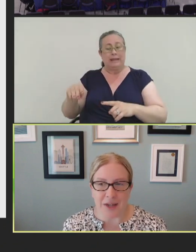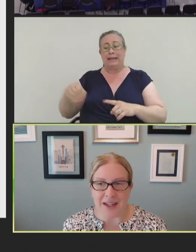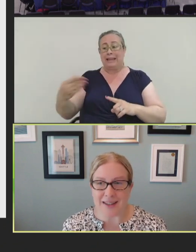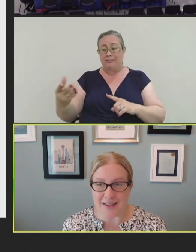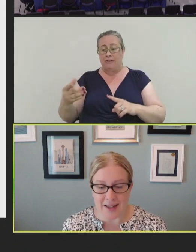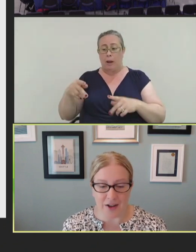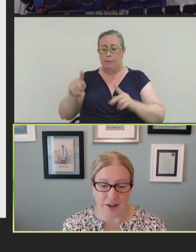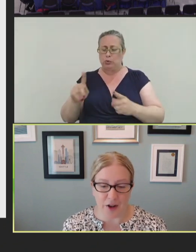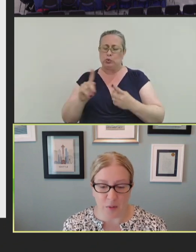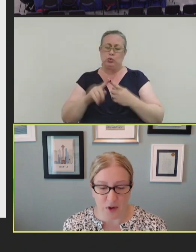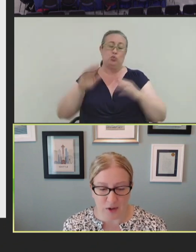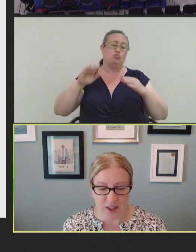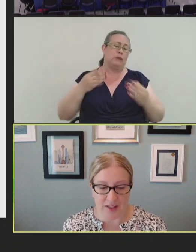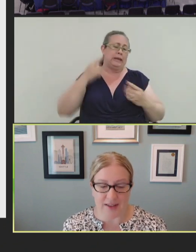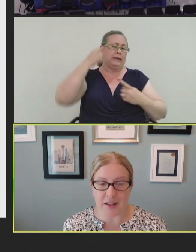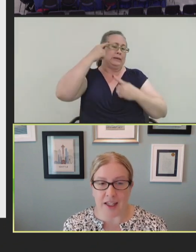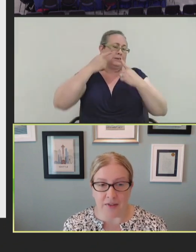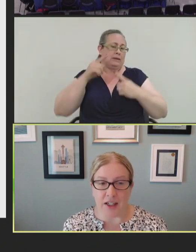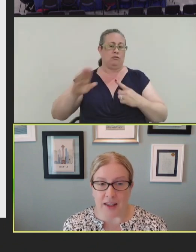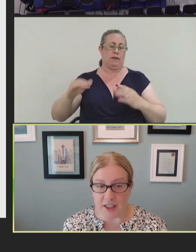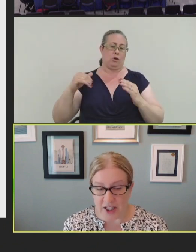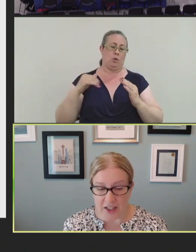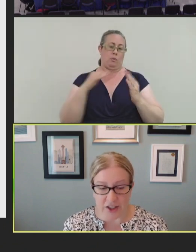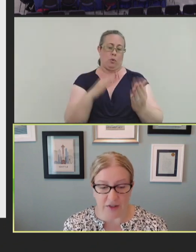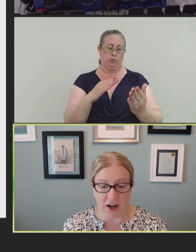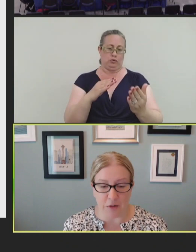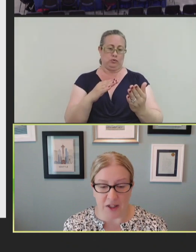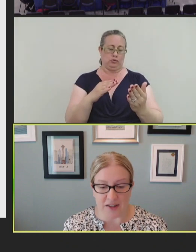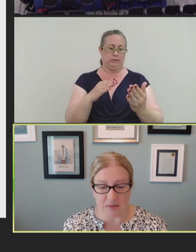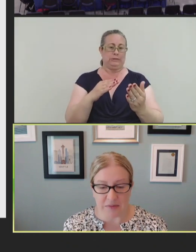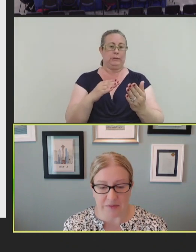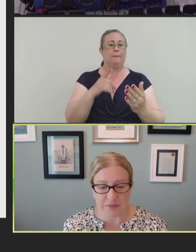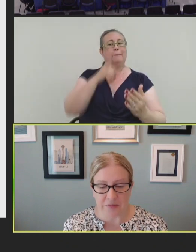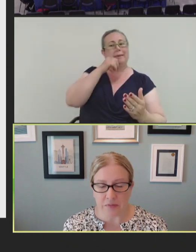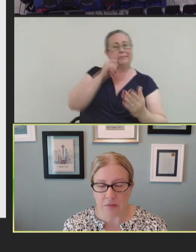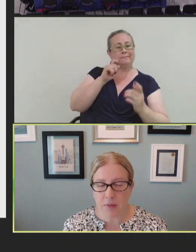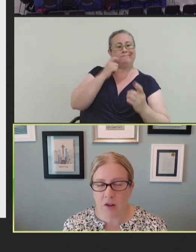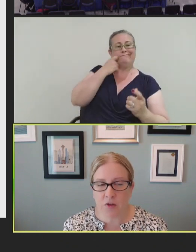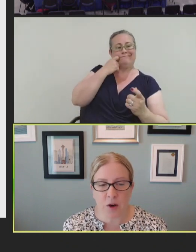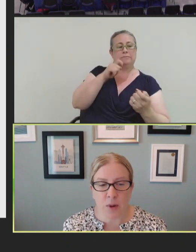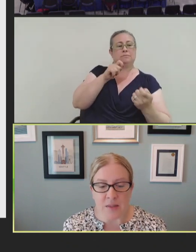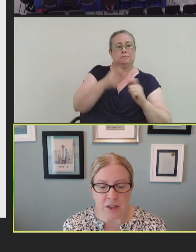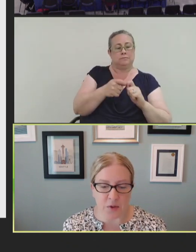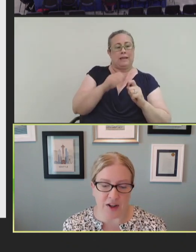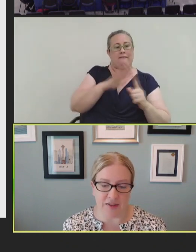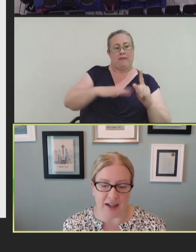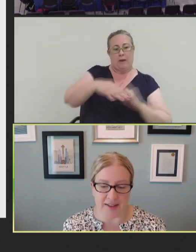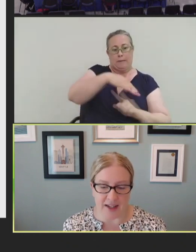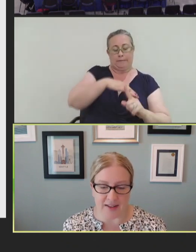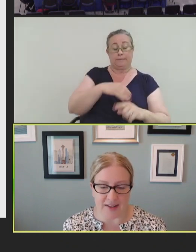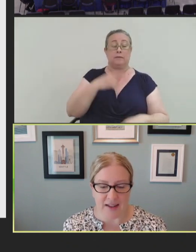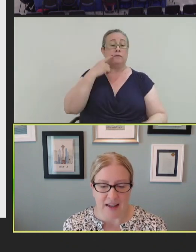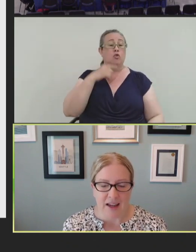reconsider their approaches given the changed environment. For the respiratory vaccines,